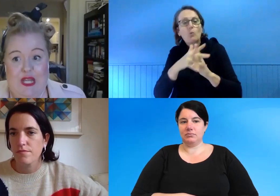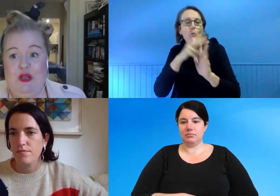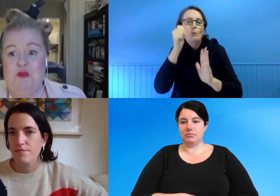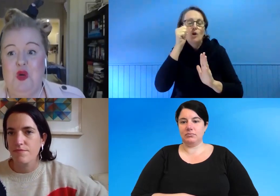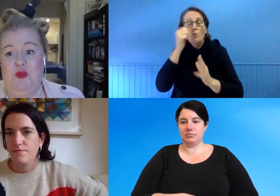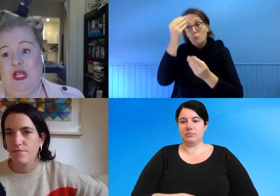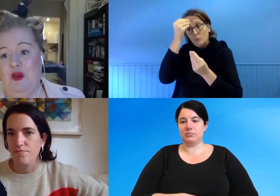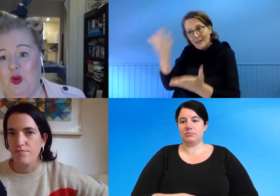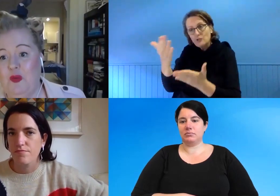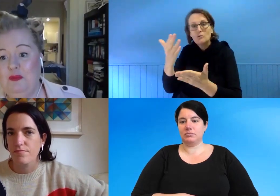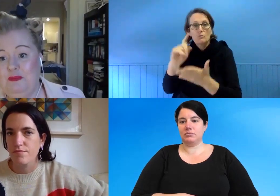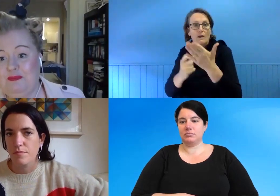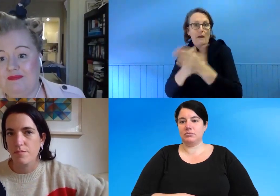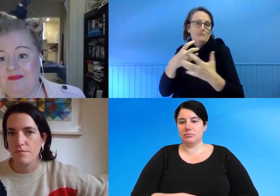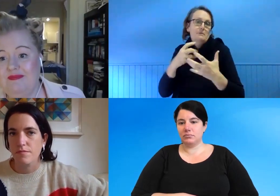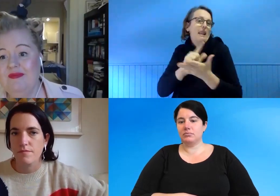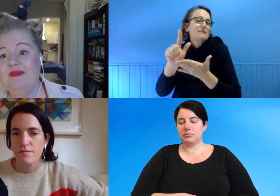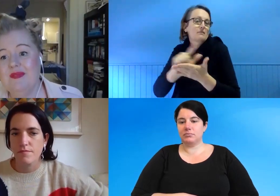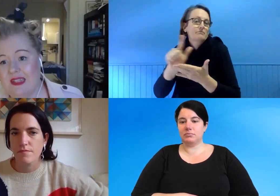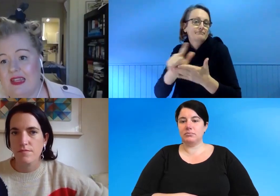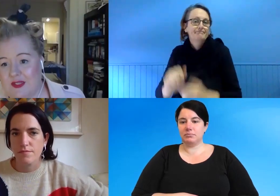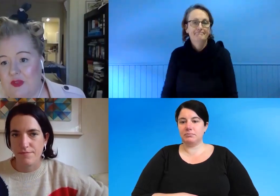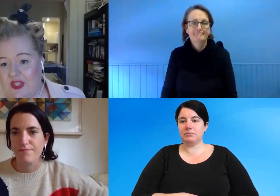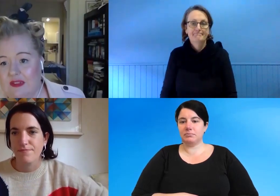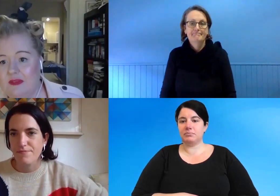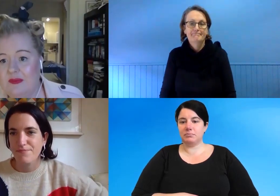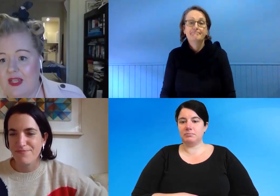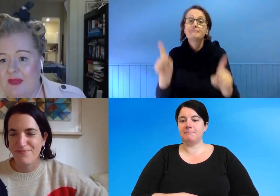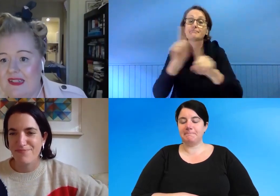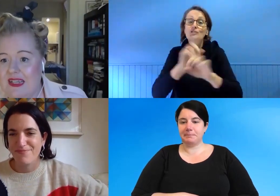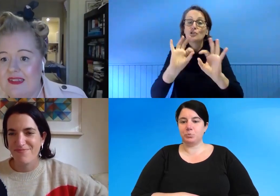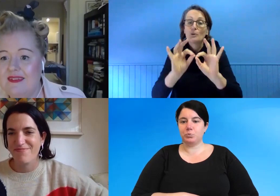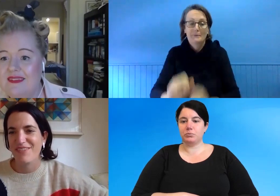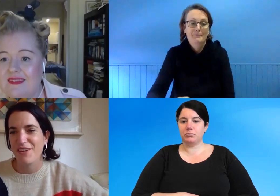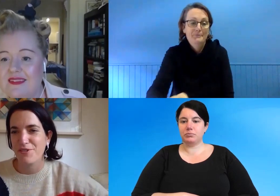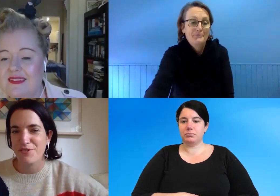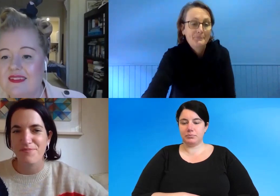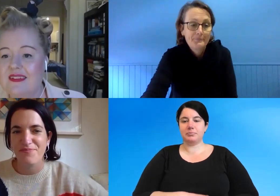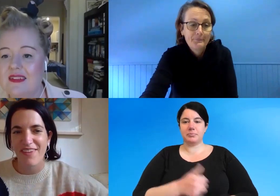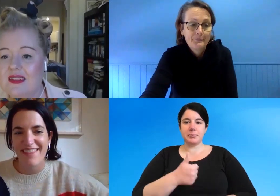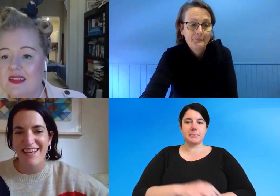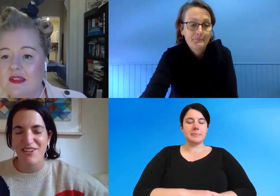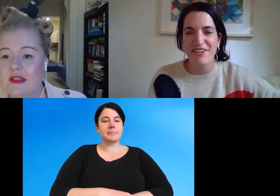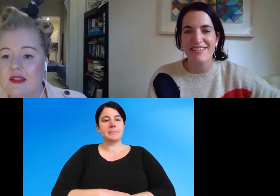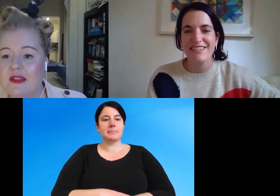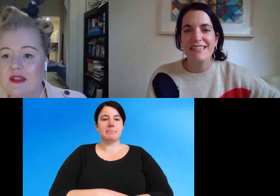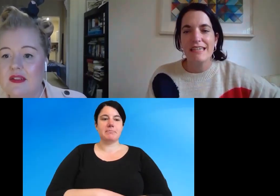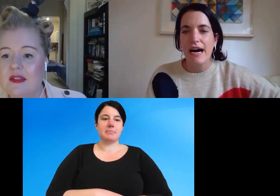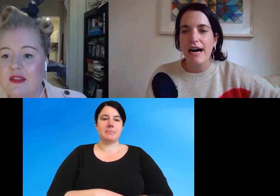We'll let you know more when we know more. That sort of thing. If that makes sense. . Cool.